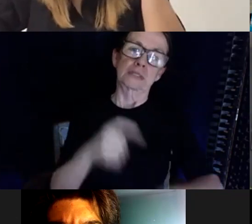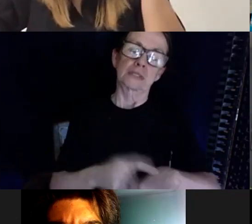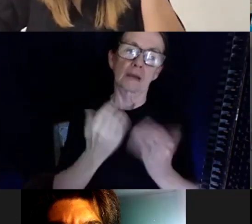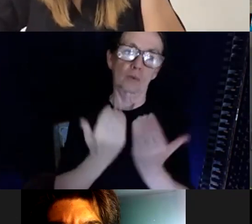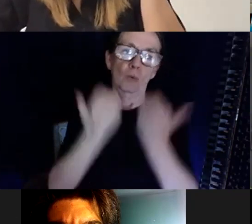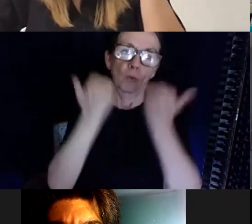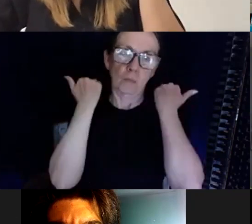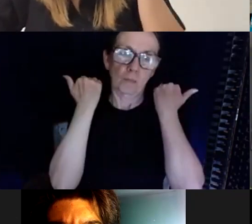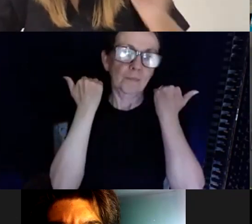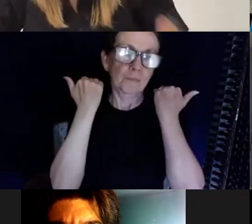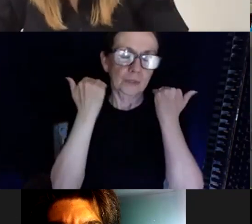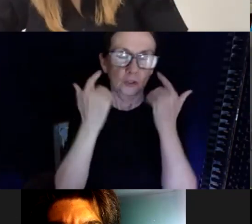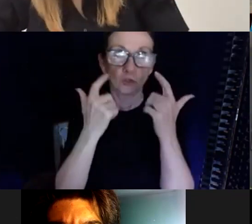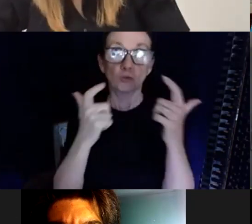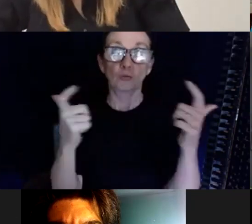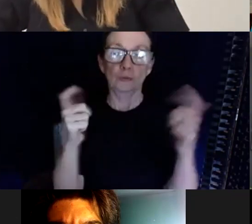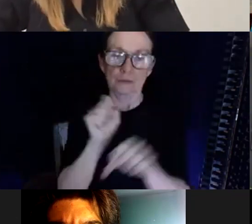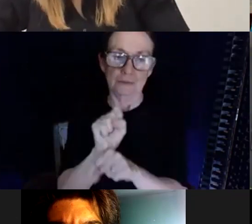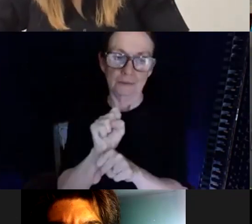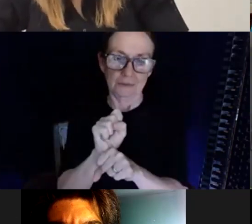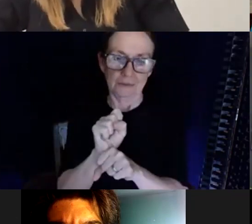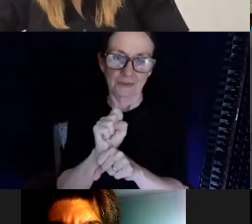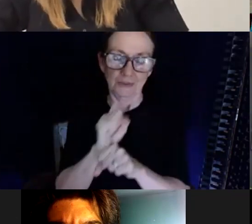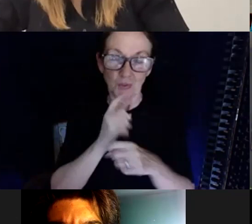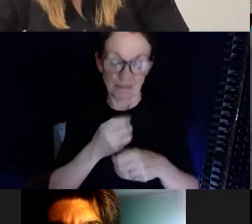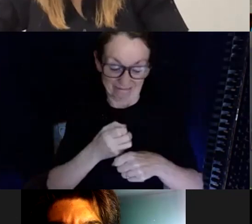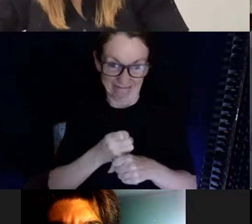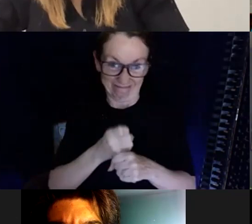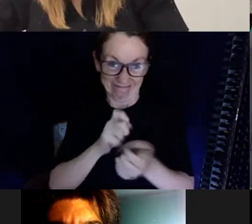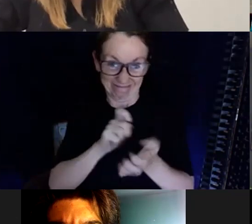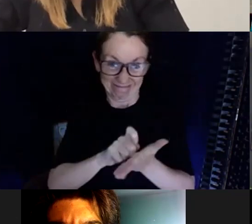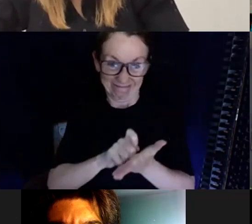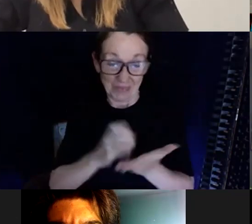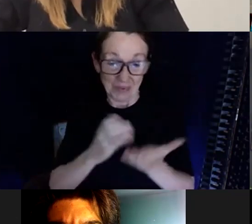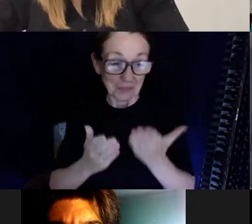OTHERWISE, WE HAVE TO ACCESS THE FULL RECORDING, OR THE FULL TRANSCRIPT.